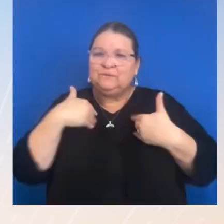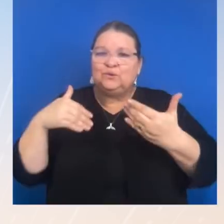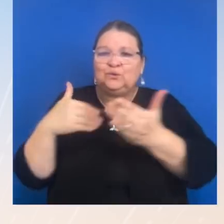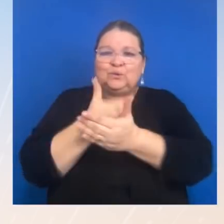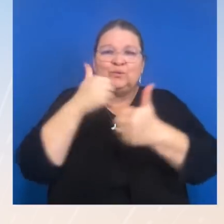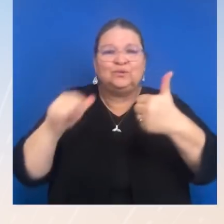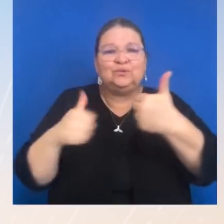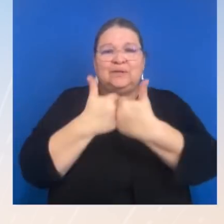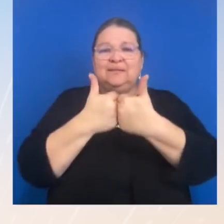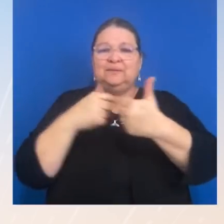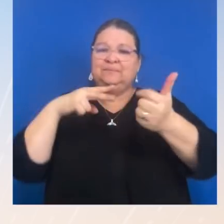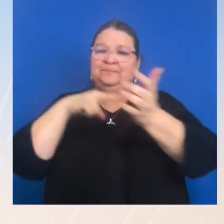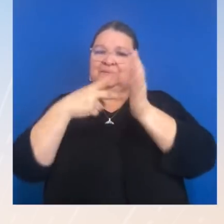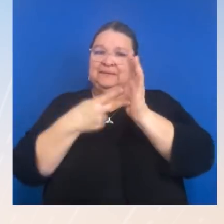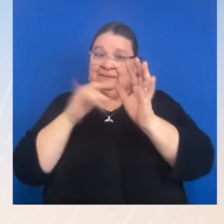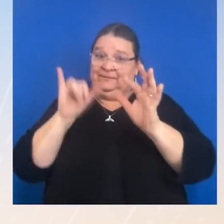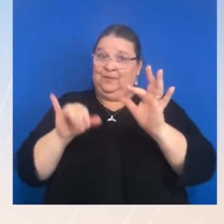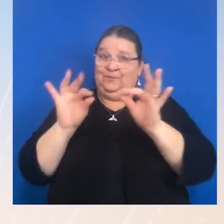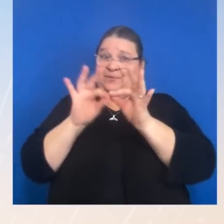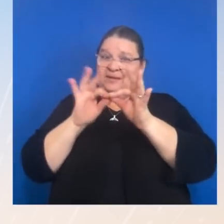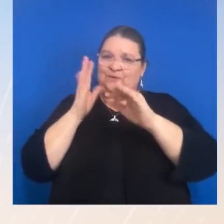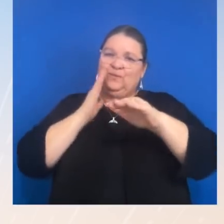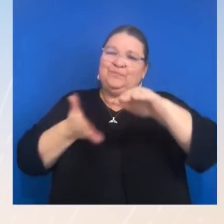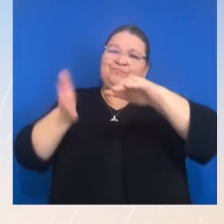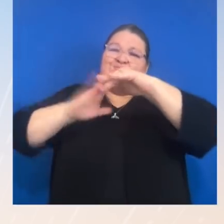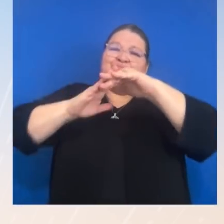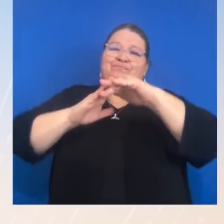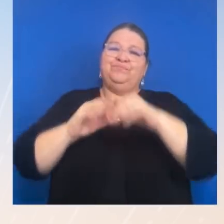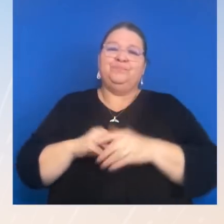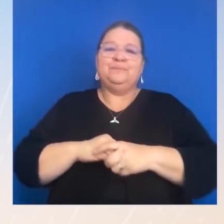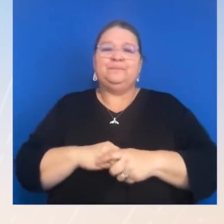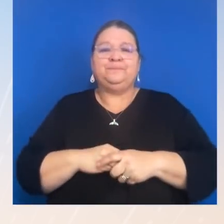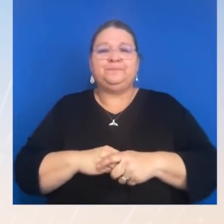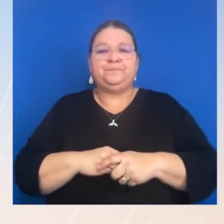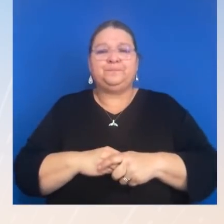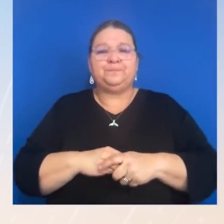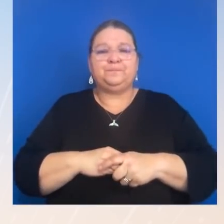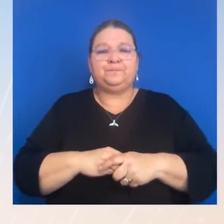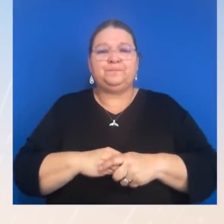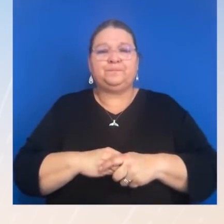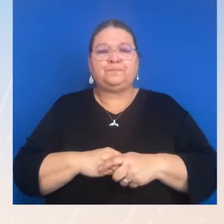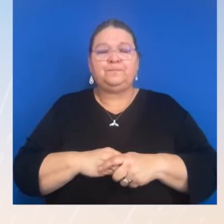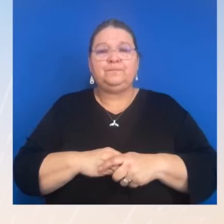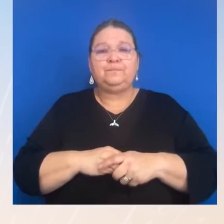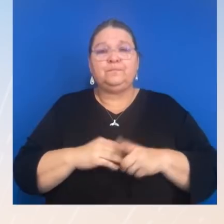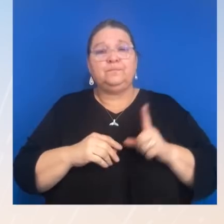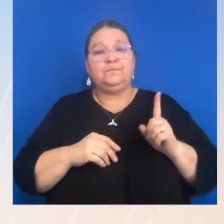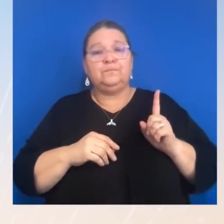The Press: Just to follow up on your point that you said that senior administration officials have been in touch with oil companies about boosting supply.